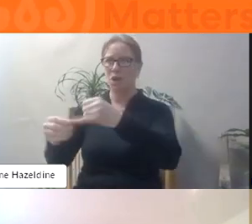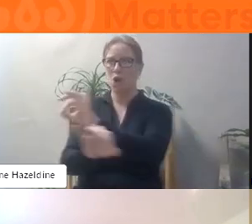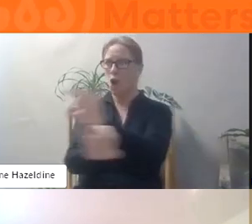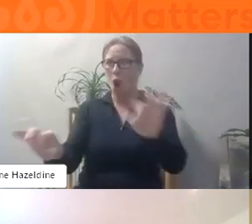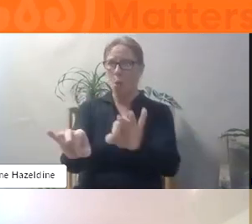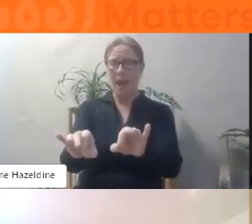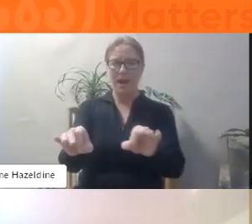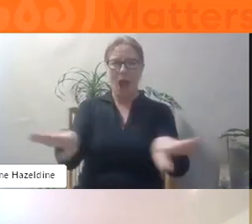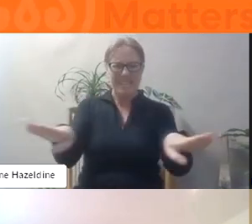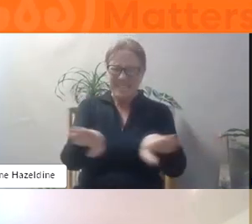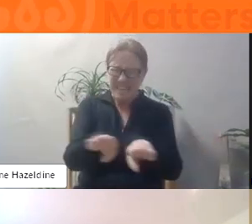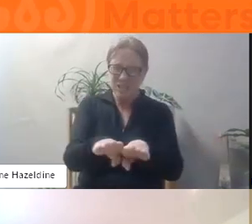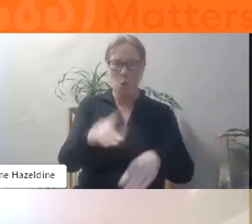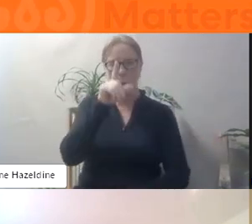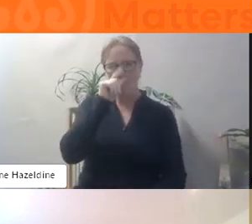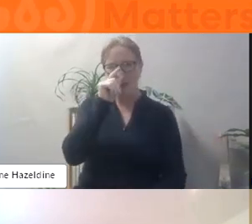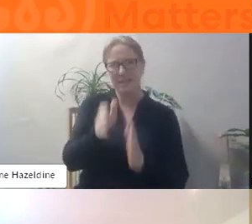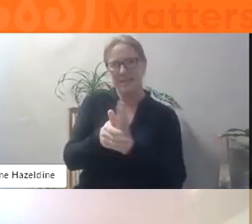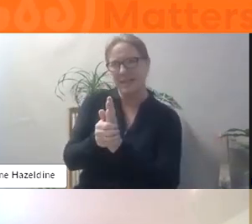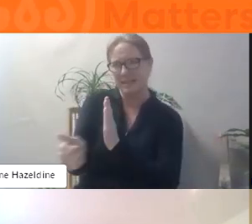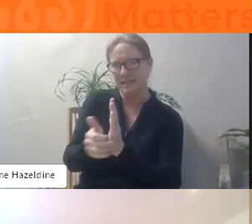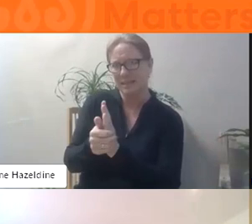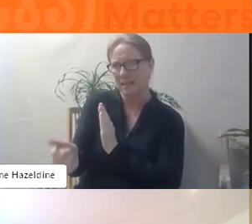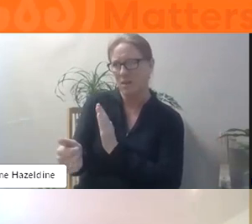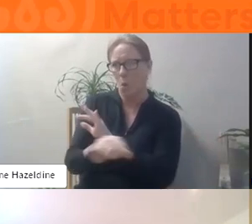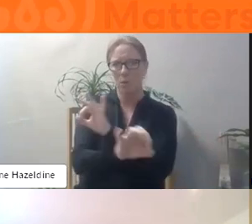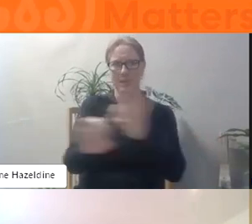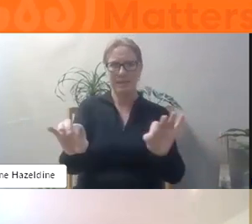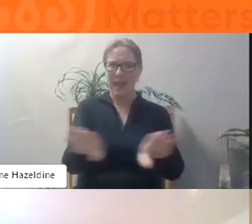and disabilities. Nobody has the same notion of inclusion, and different